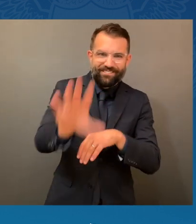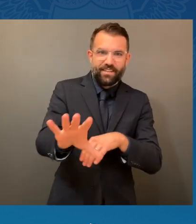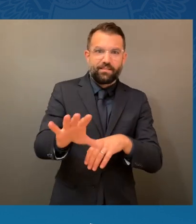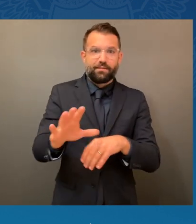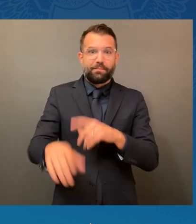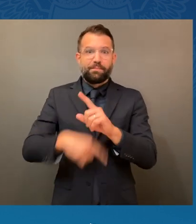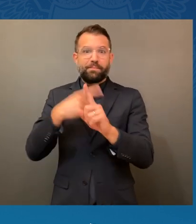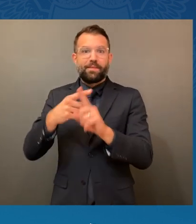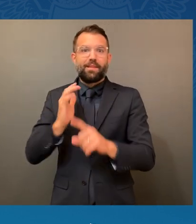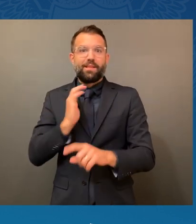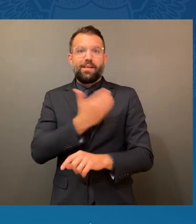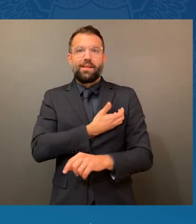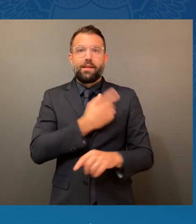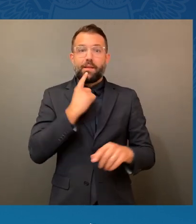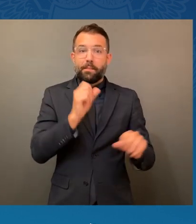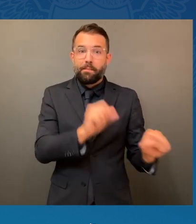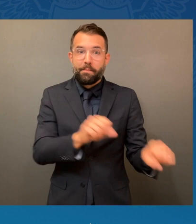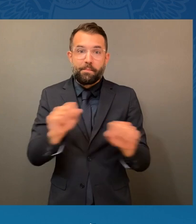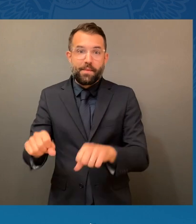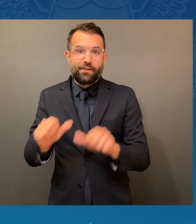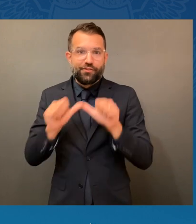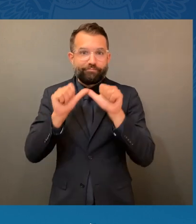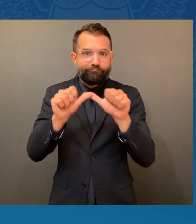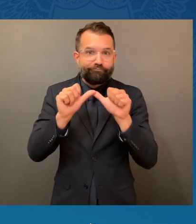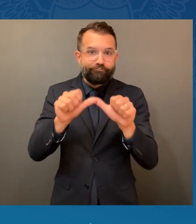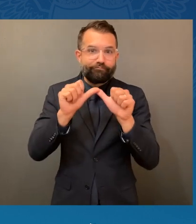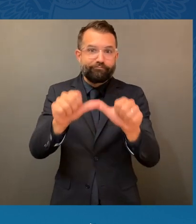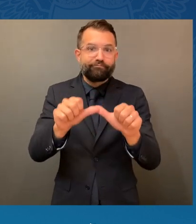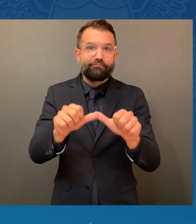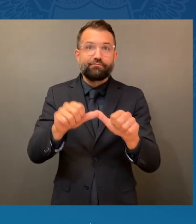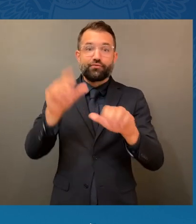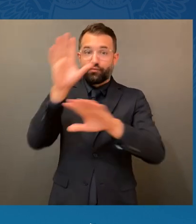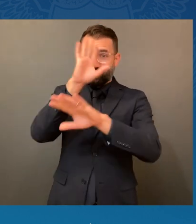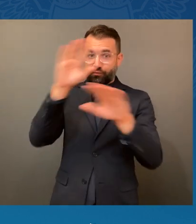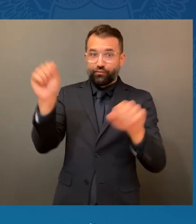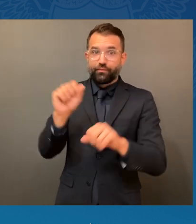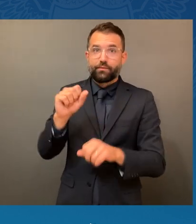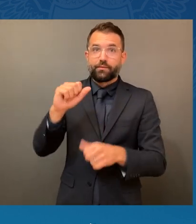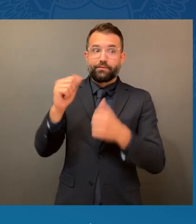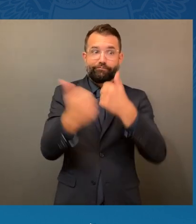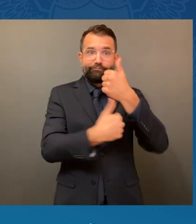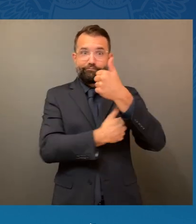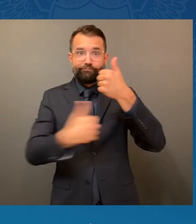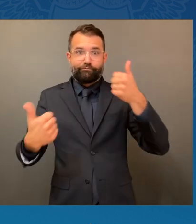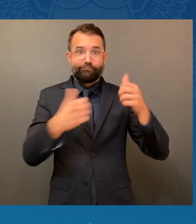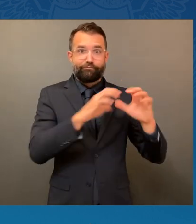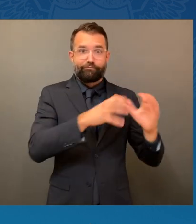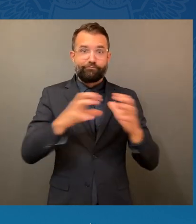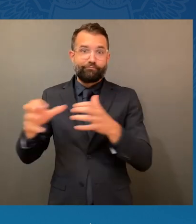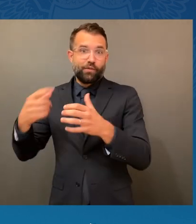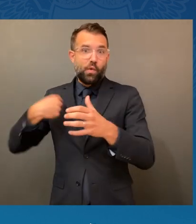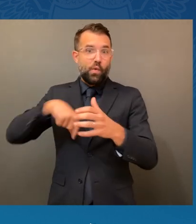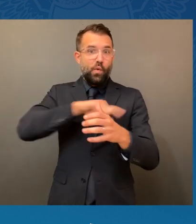And our administration is determined to prioritize and strengthen these relationships.